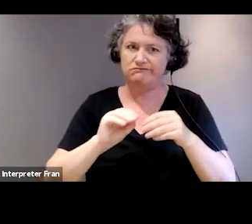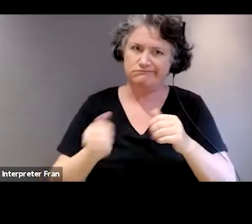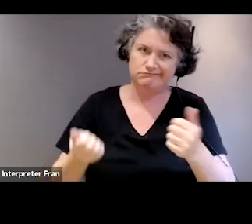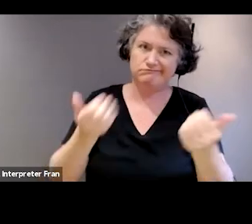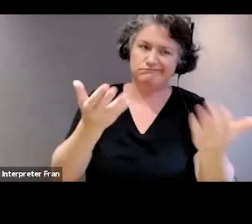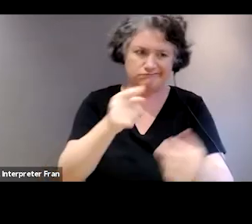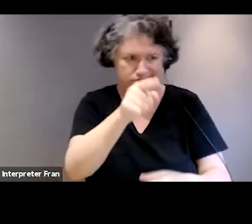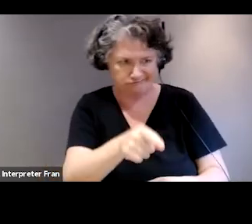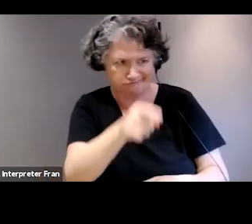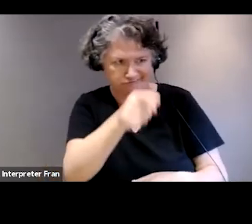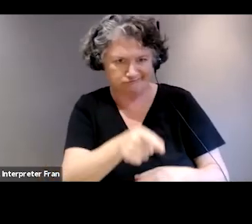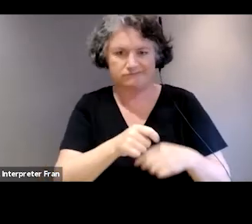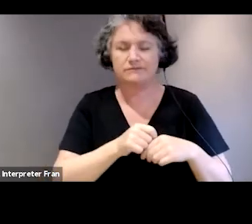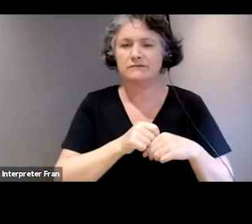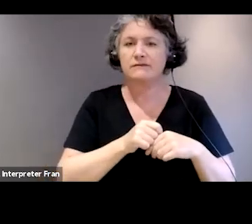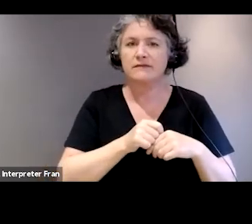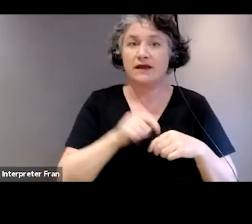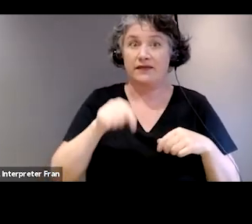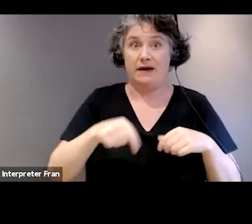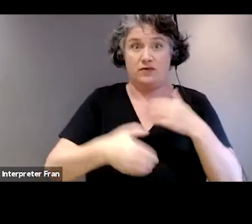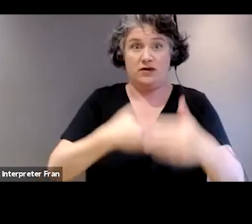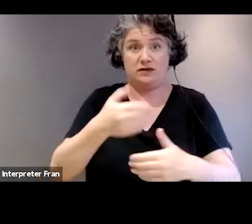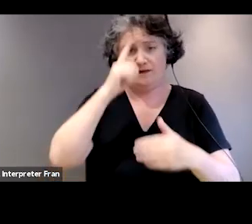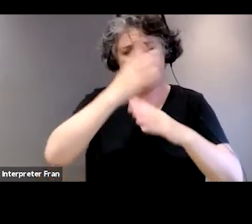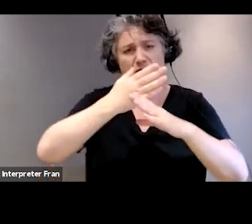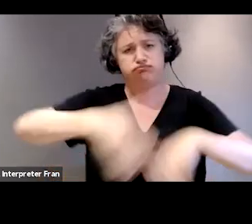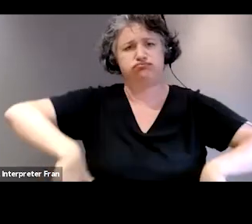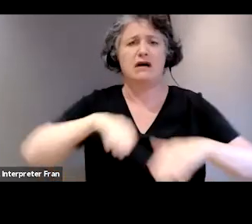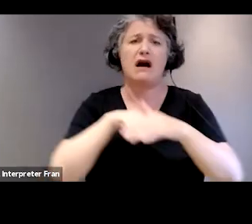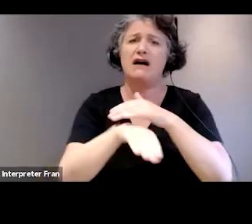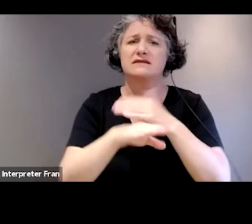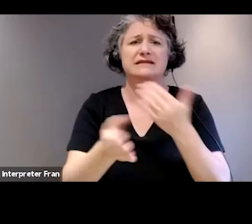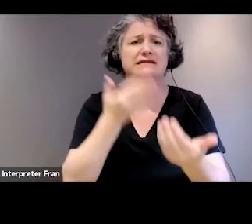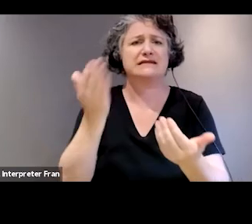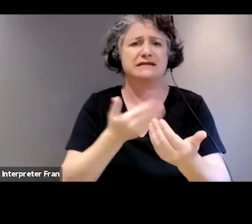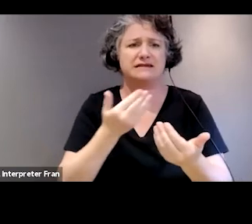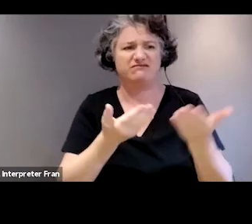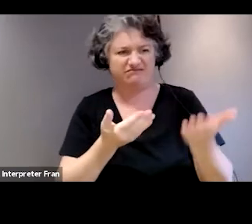formation that those folks who have disabilities and were living in those settings needed to be prioritized, and at the time Toronto public health work with us to provide